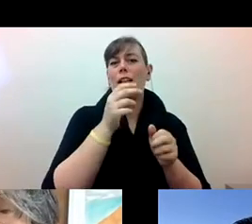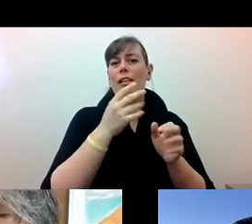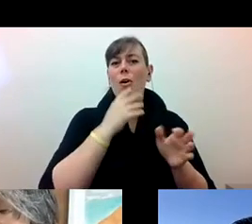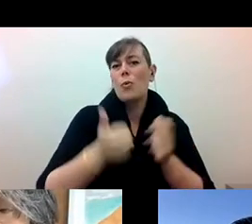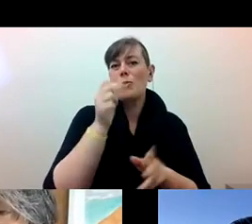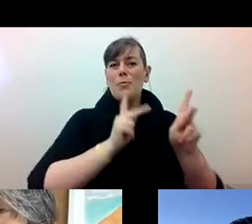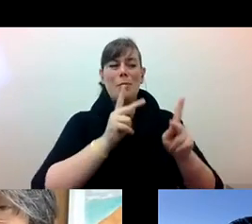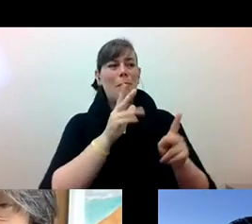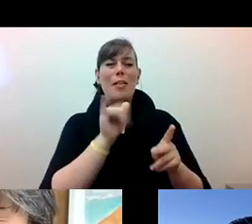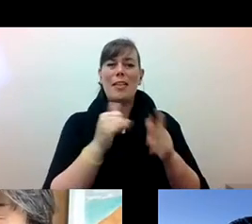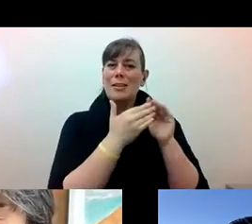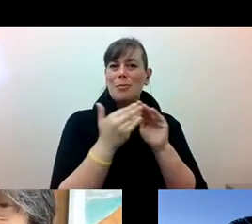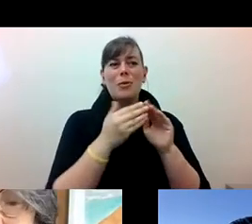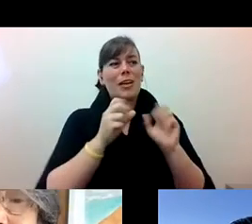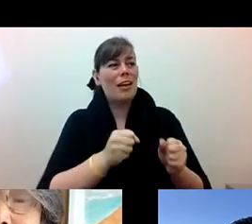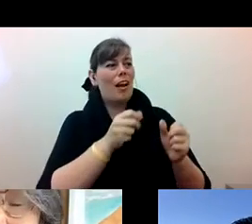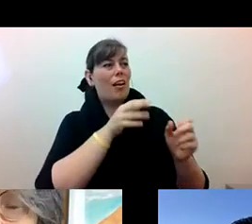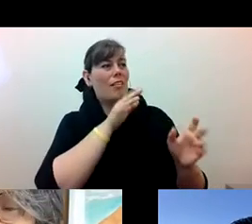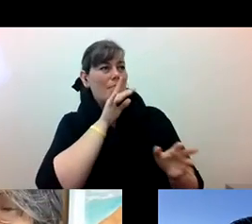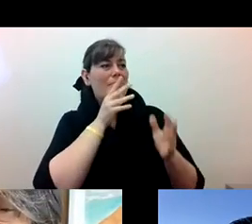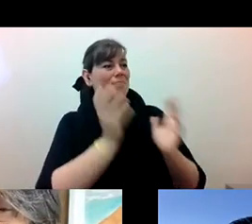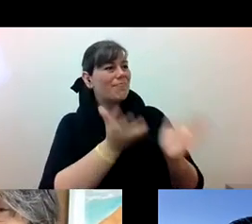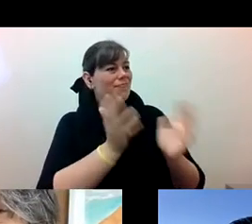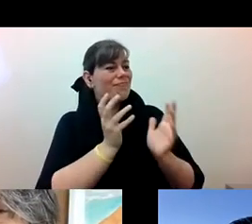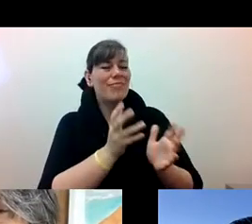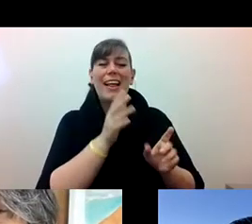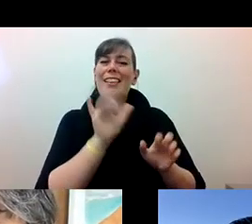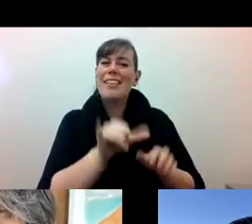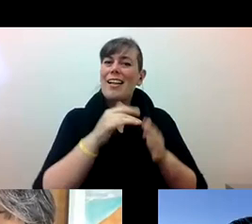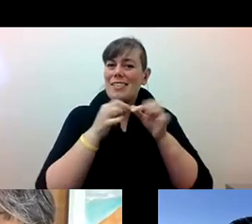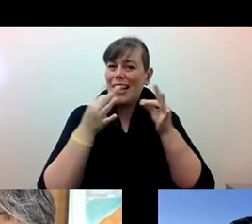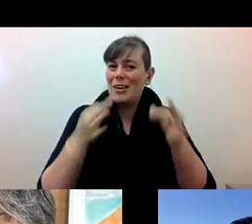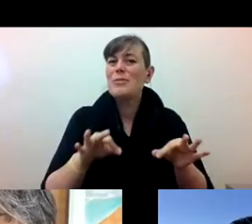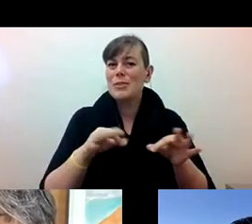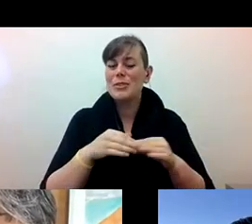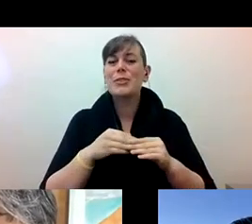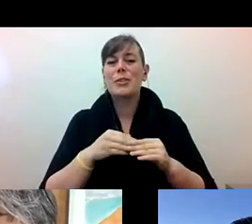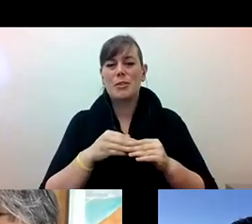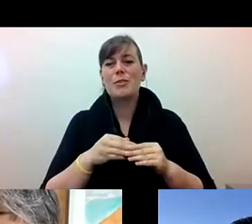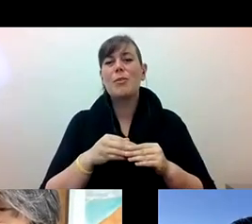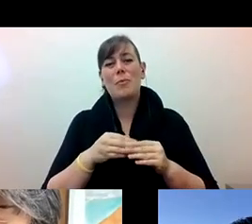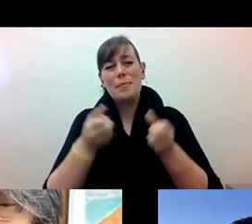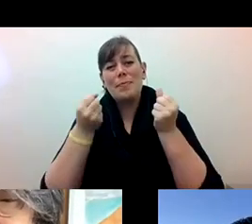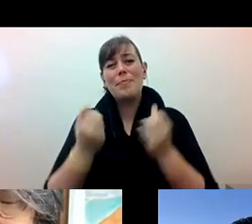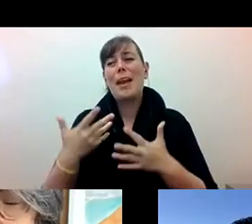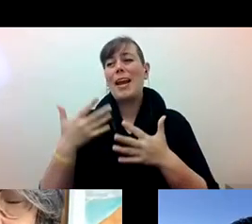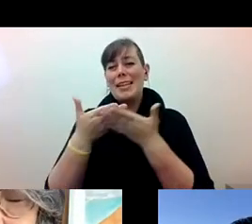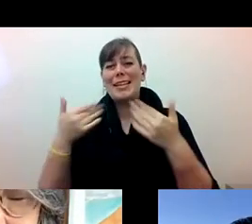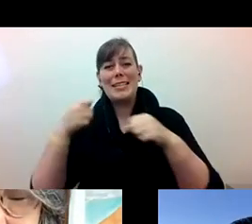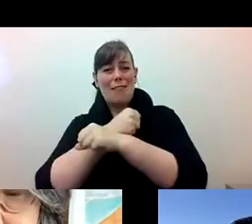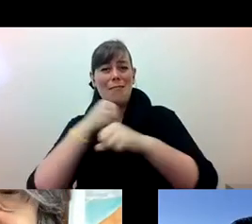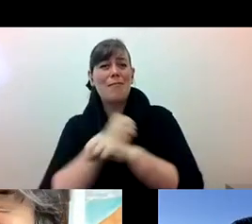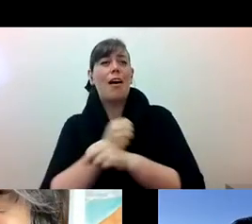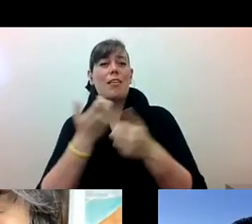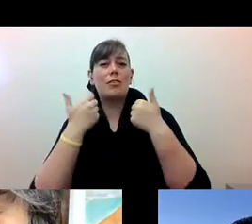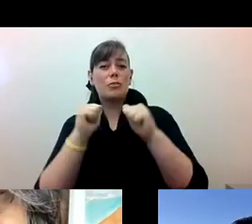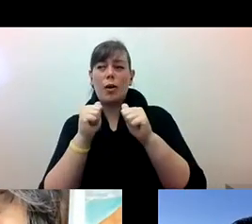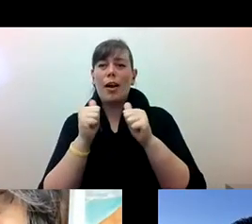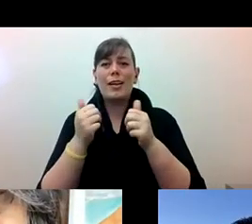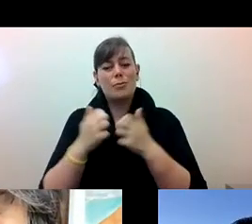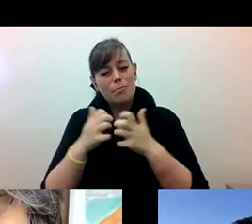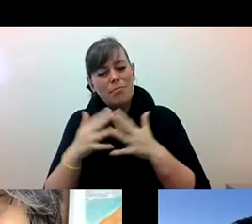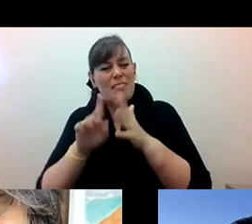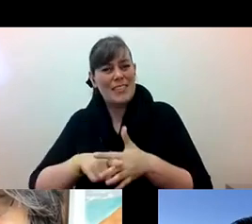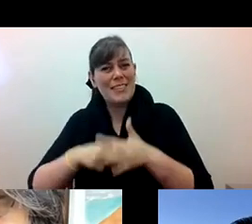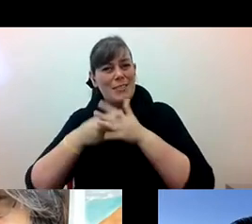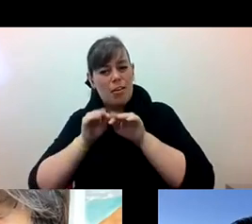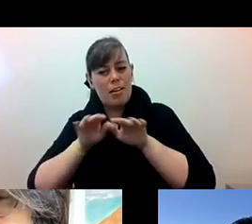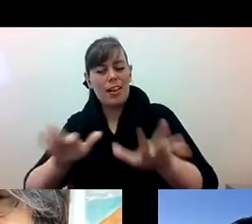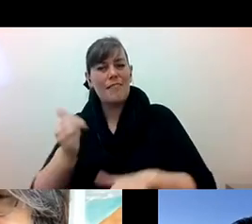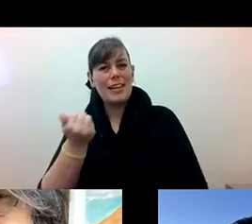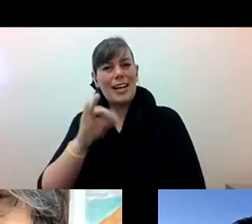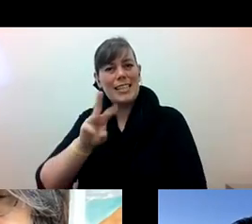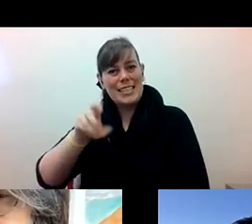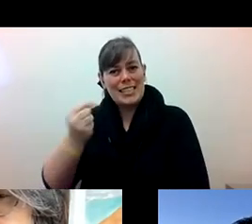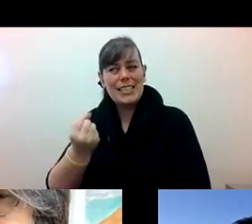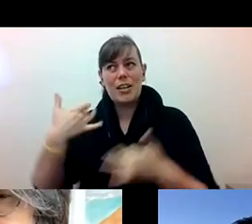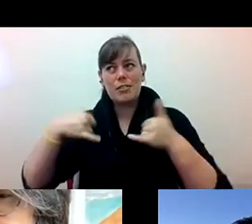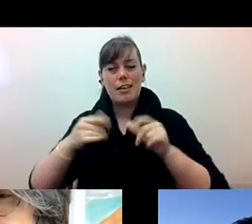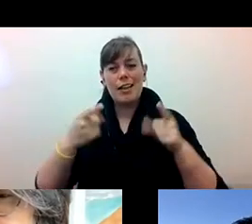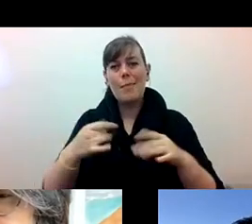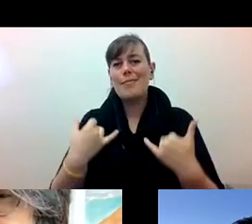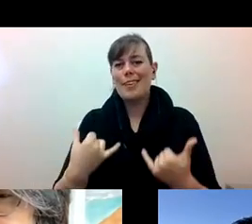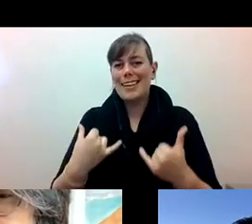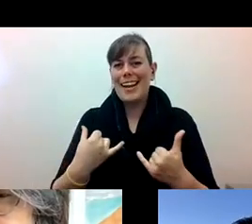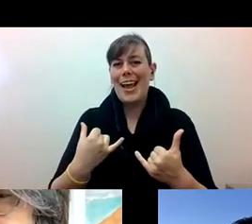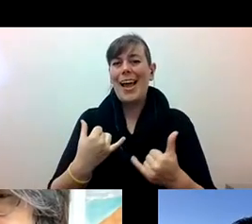Katherine Lee: So many of those fights from the 1960s 1970s were continuing to happen when I was working at Berkeley and I had the opportunity, through organizing with people like Ling Chee Wong.